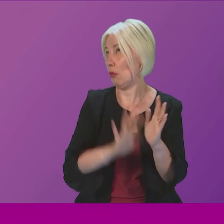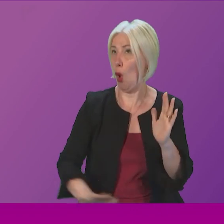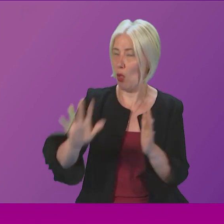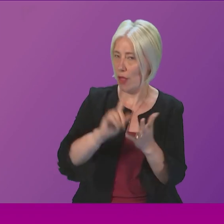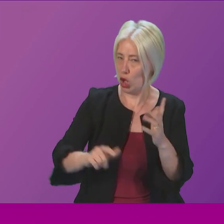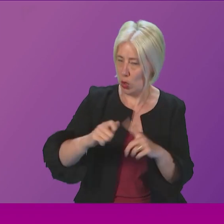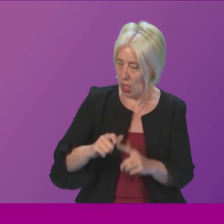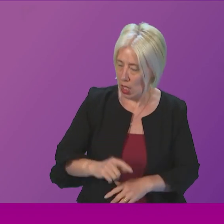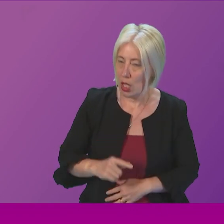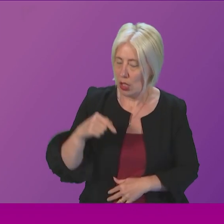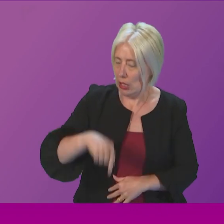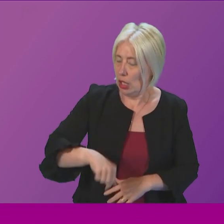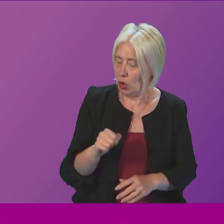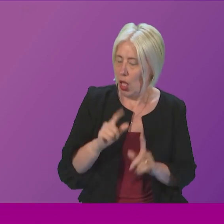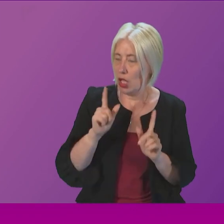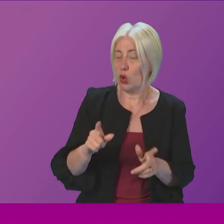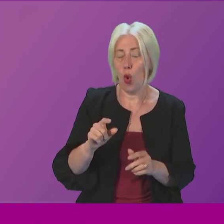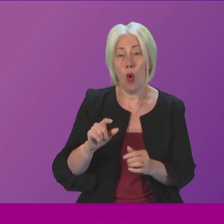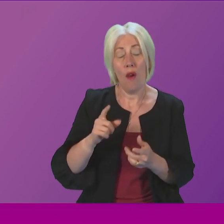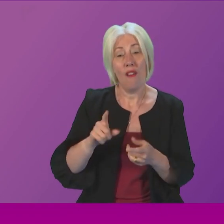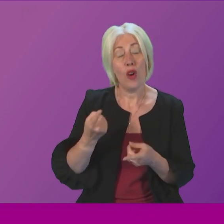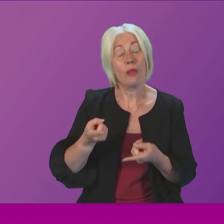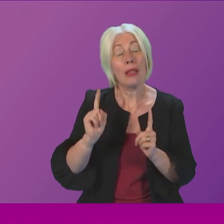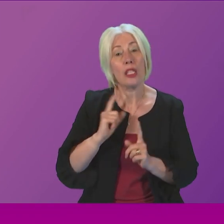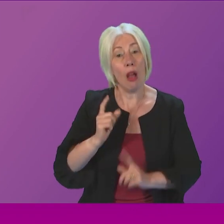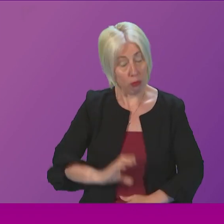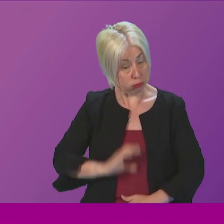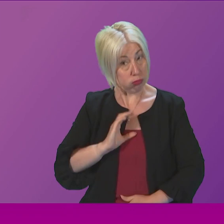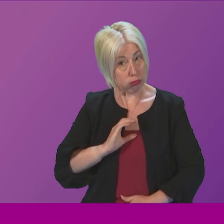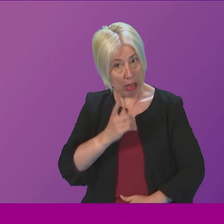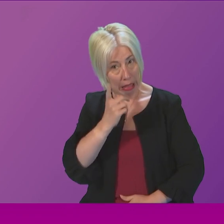Does the First Minister have full confidence in his agency to dual the A9 from Perth to